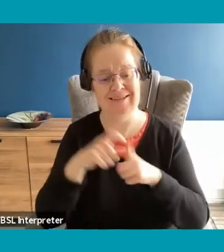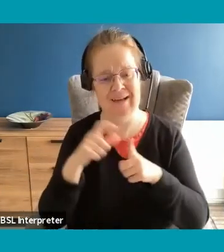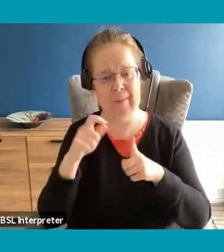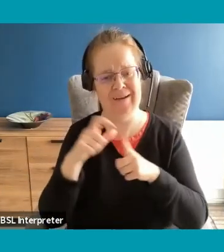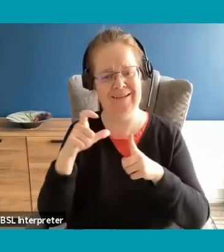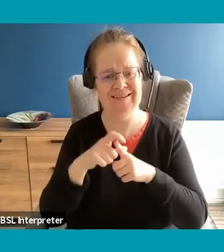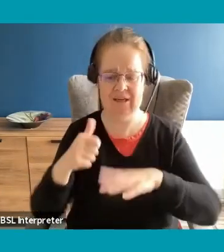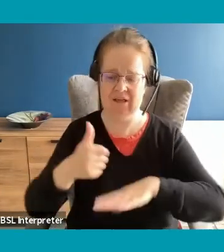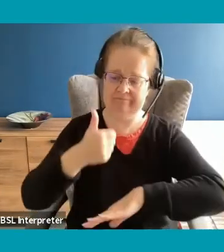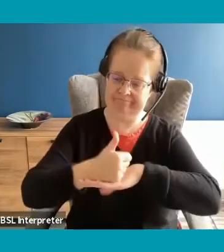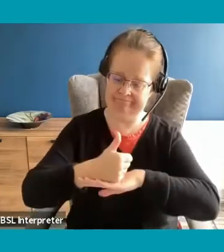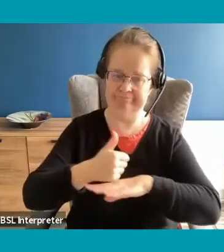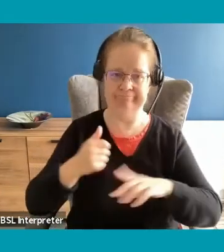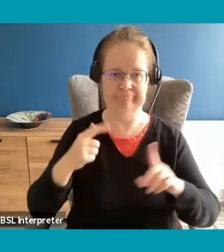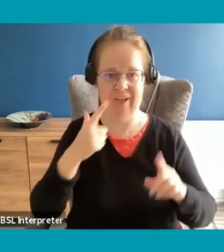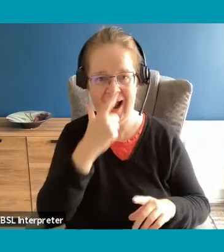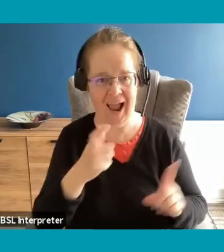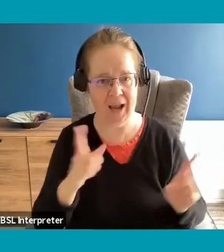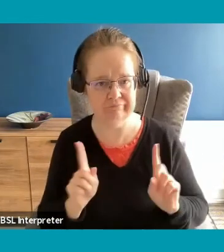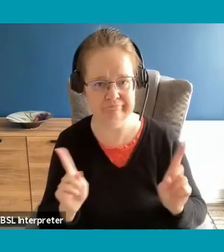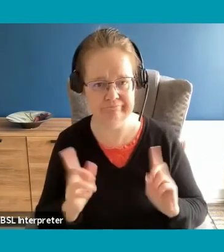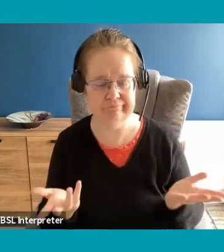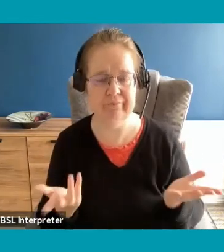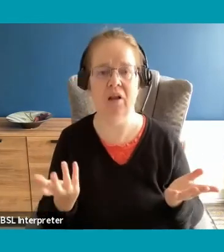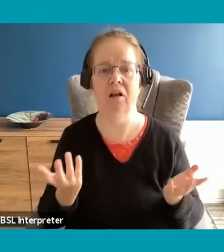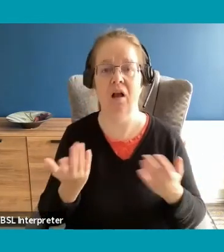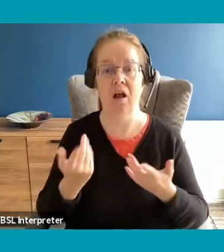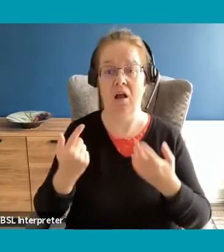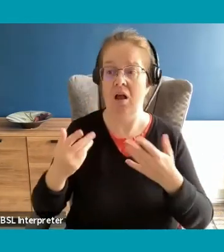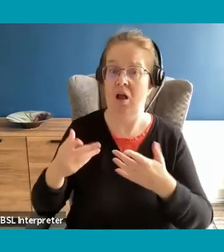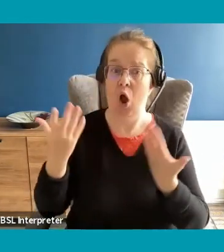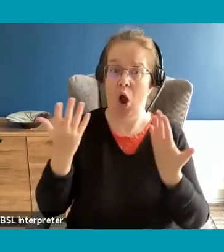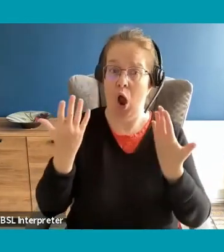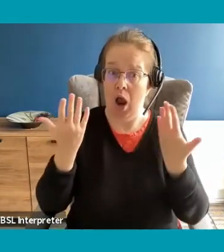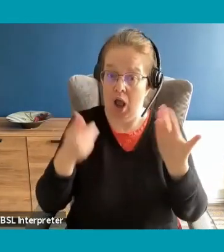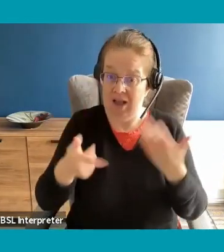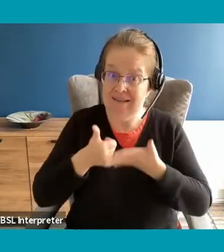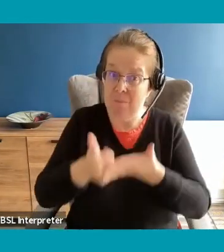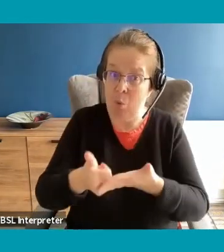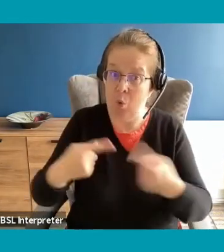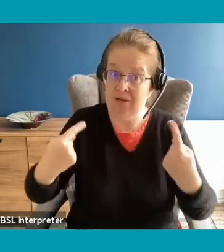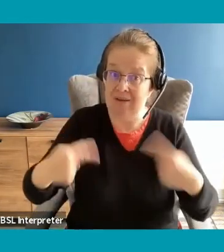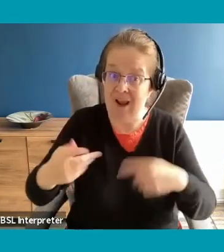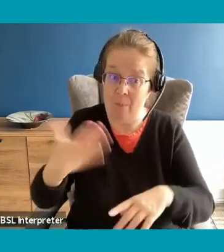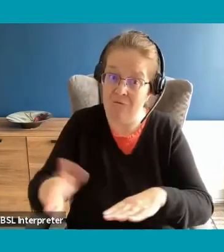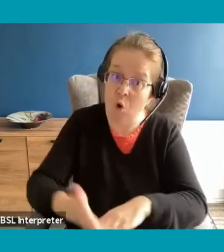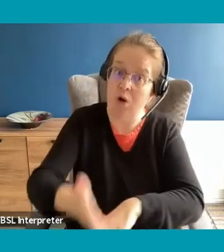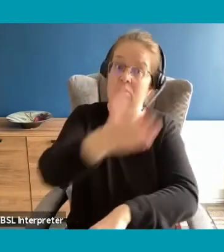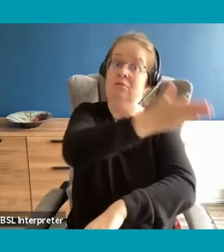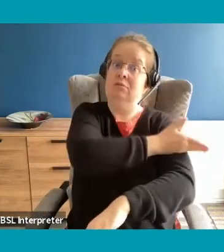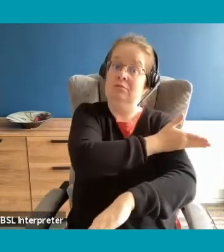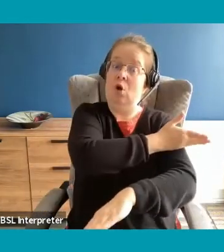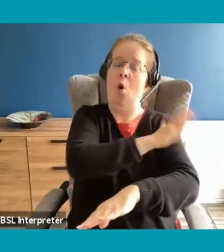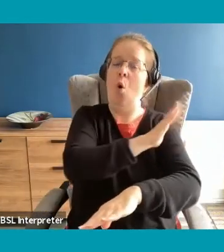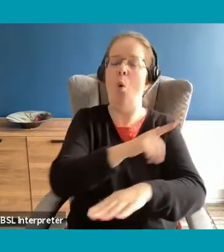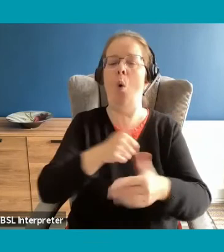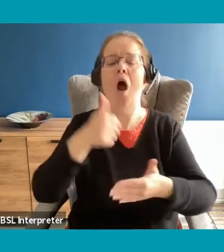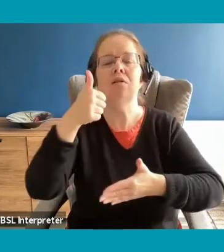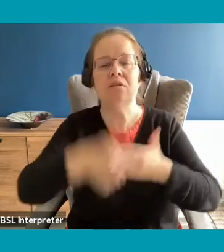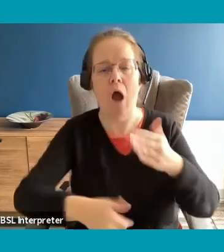place for candidates and is this support, available from the beginning or only after they start with